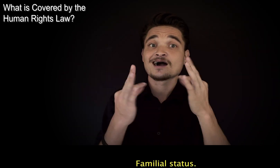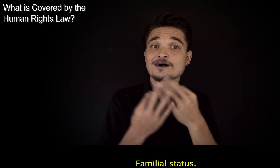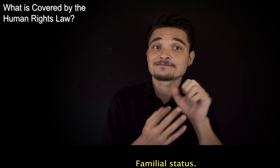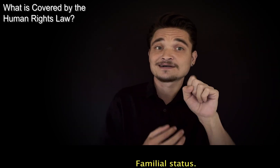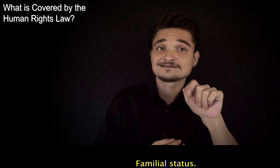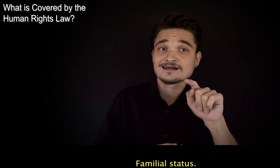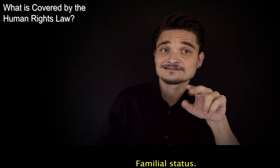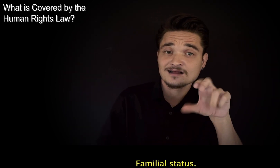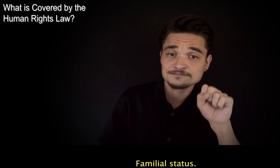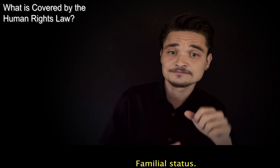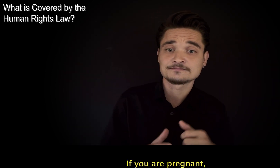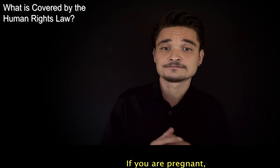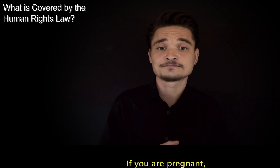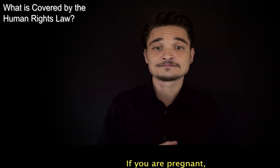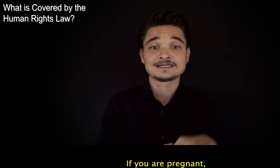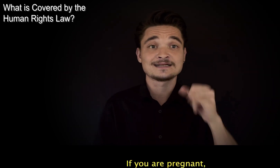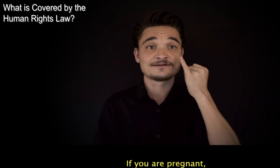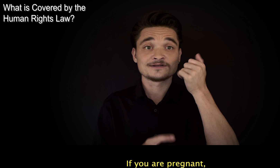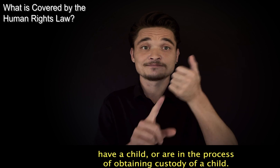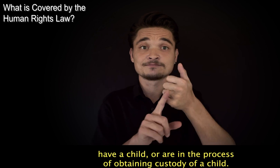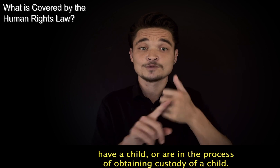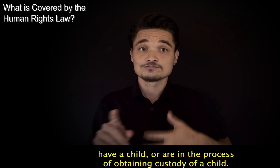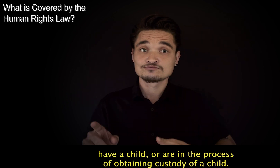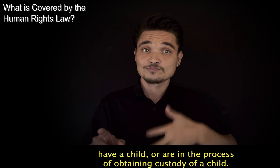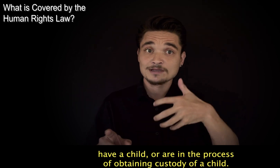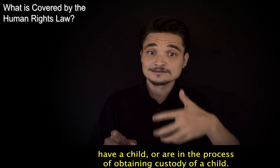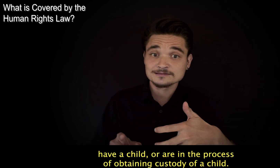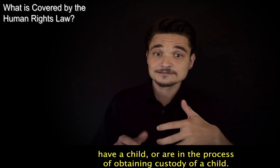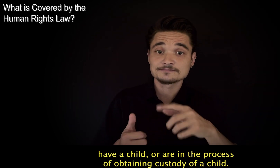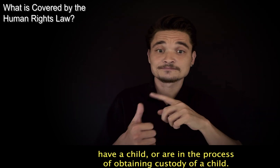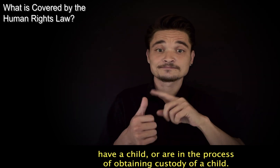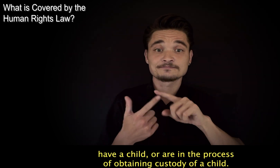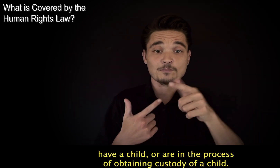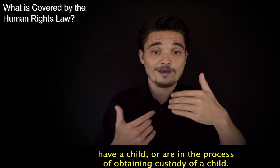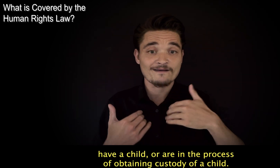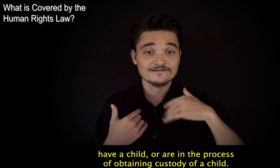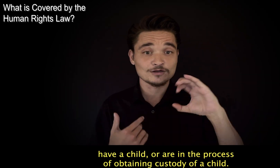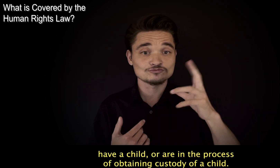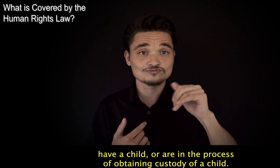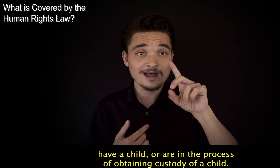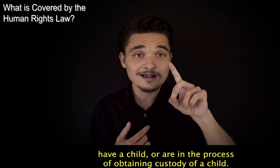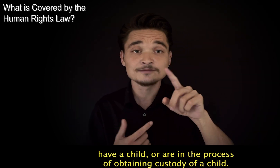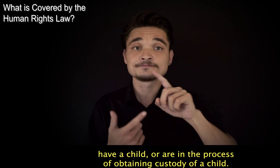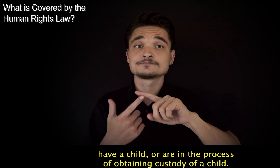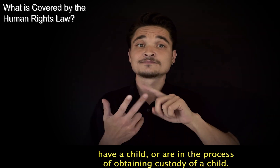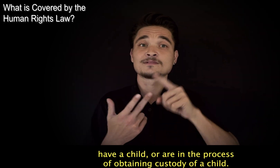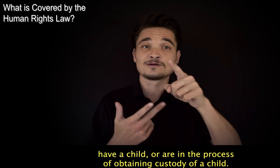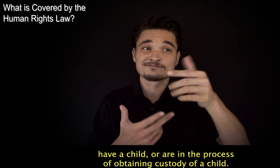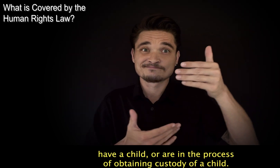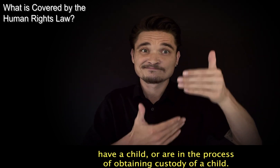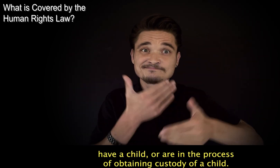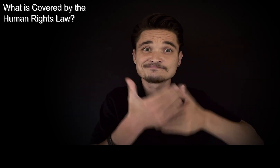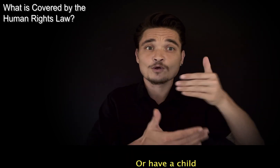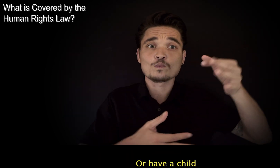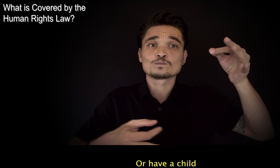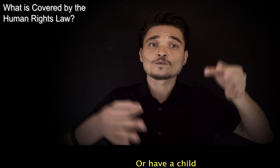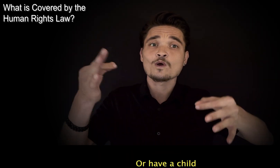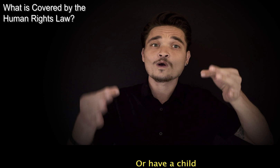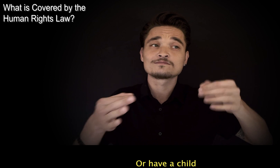Familial status. If you are pregnant, have a child, or are in the process of obtaining custody of a child. Or have a child